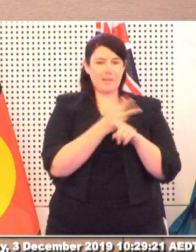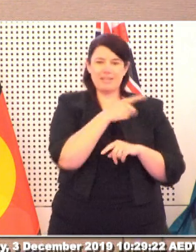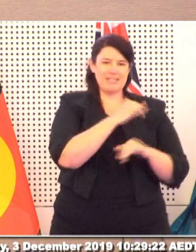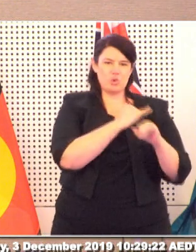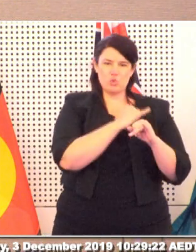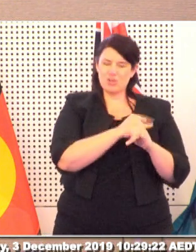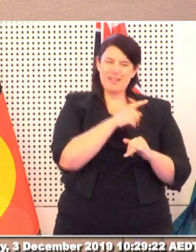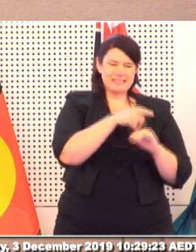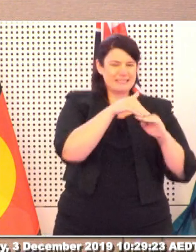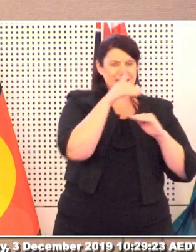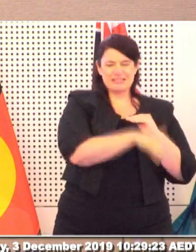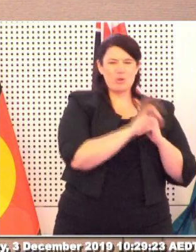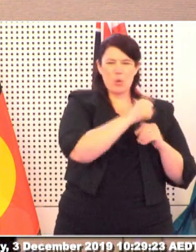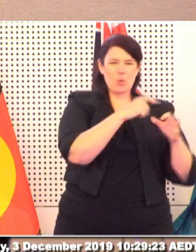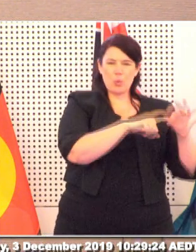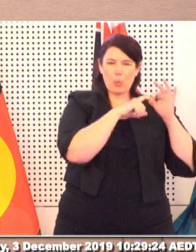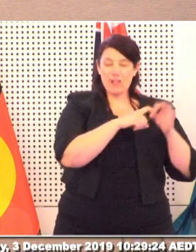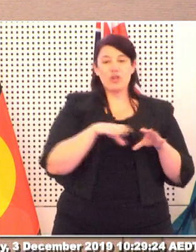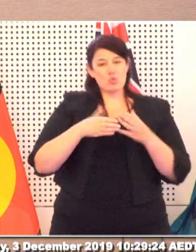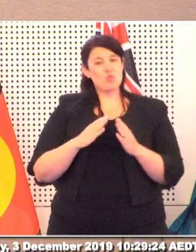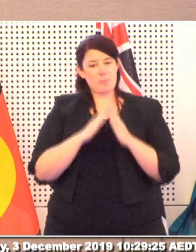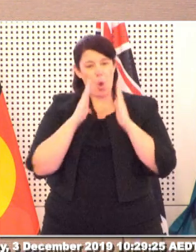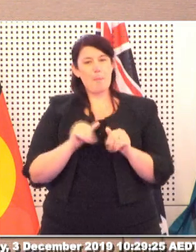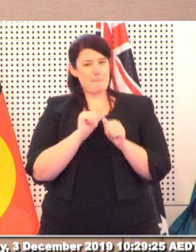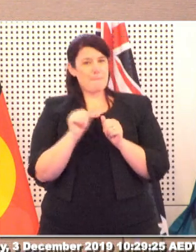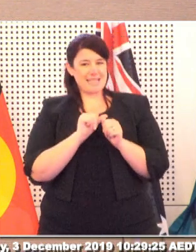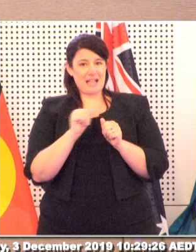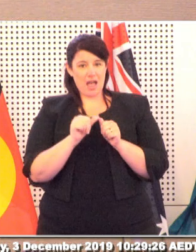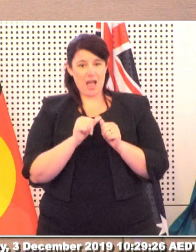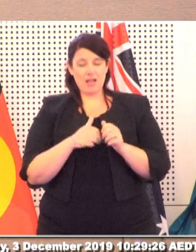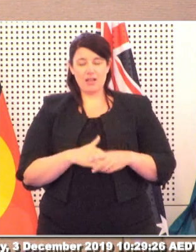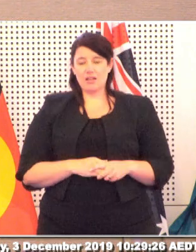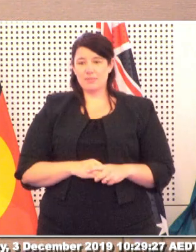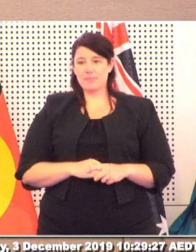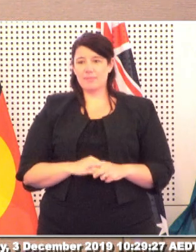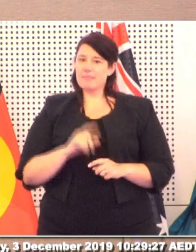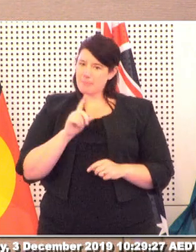So it’s not necessarily a move for the worse, but there’s some serious problems